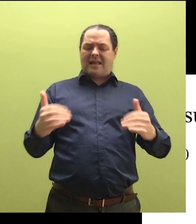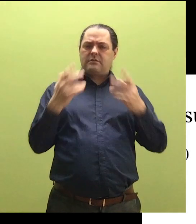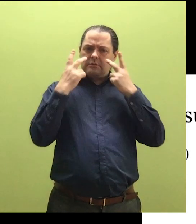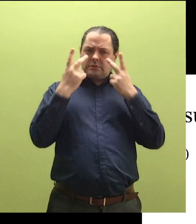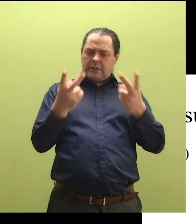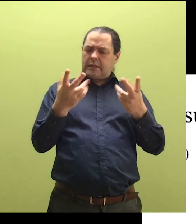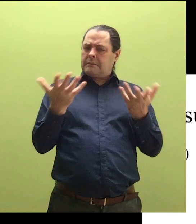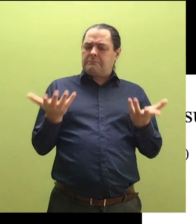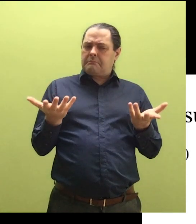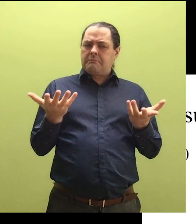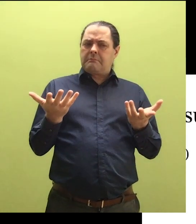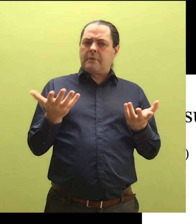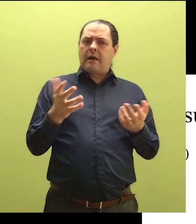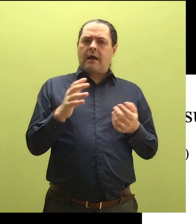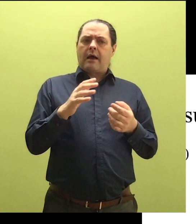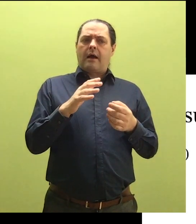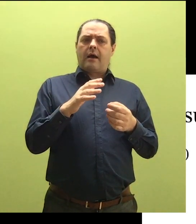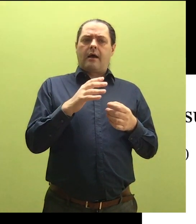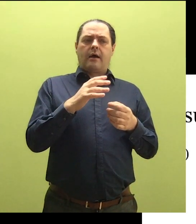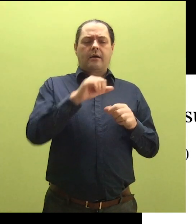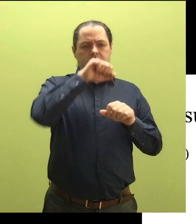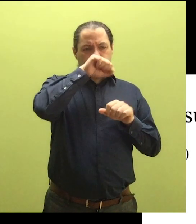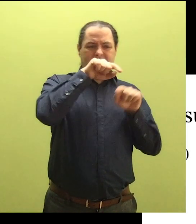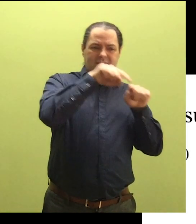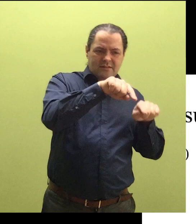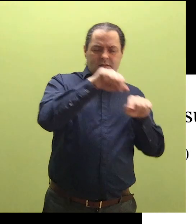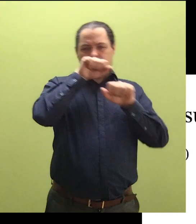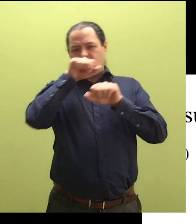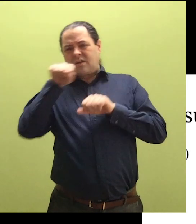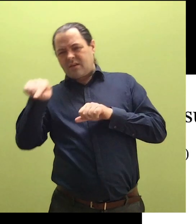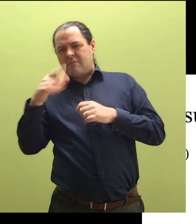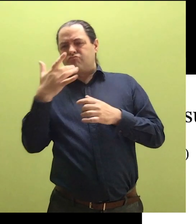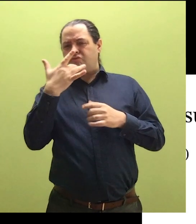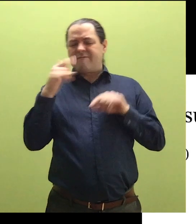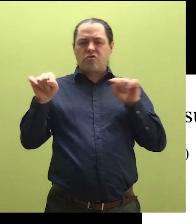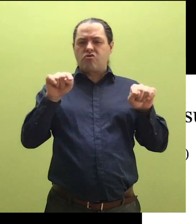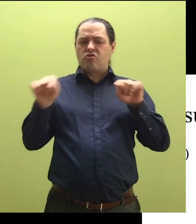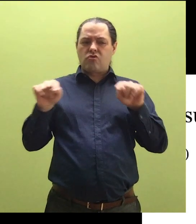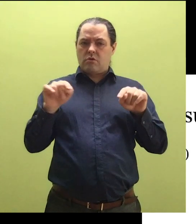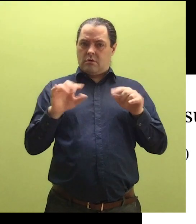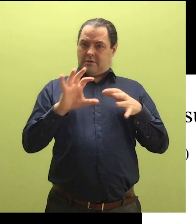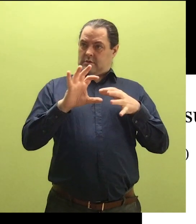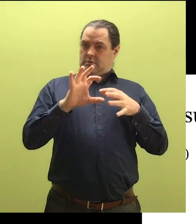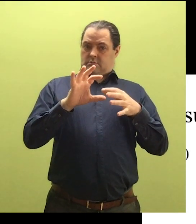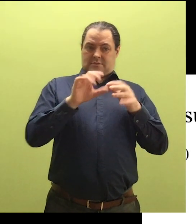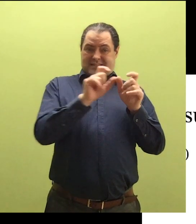take a look at whether preferring a certain alternation strategy or producing complex clauses, in this case serial